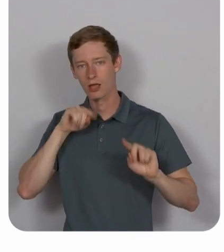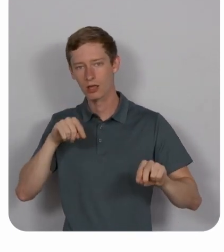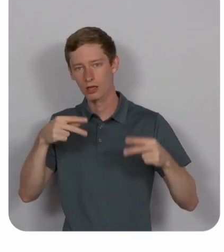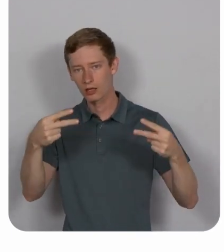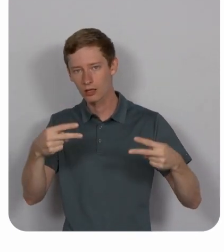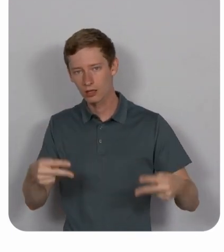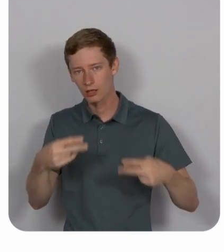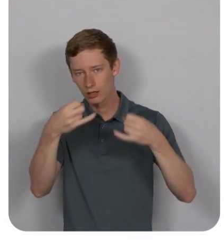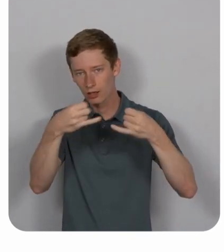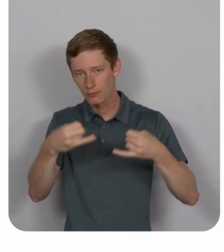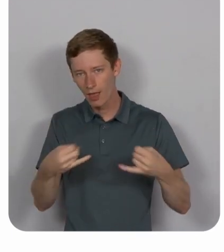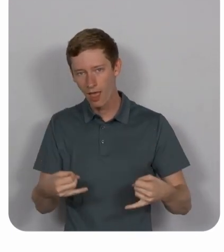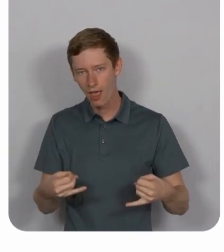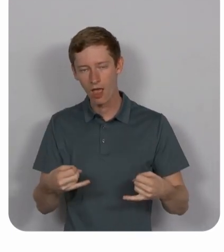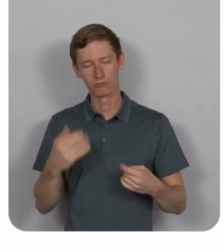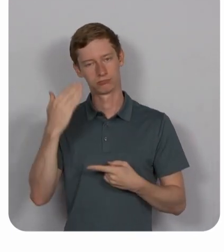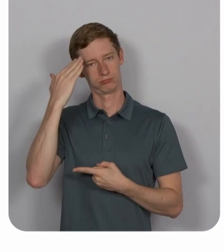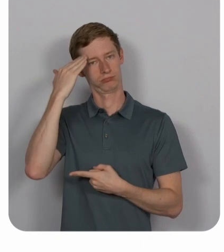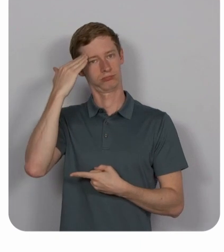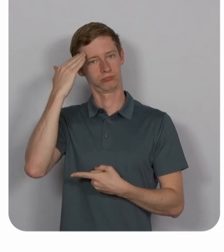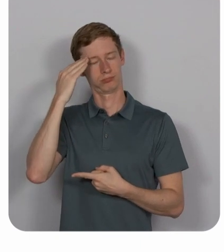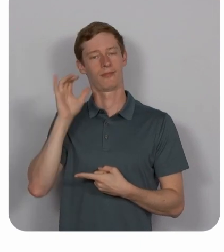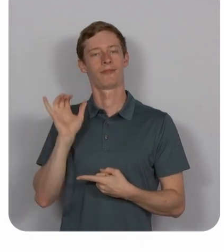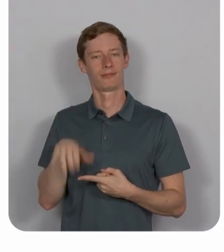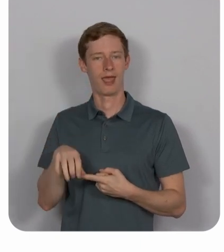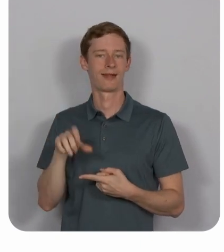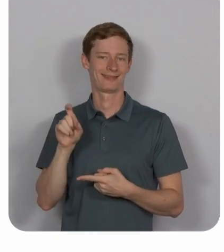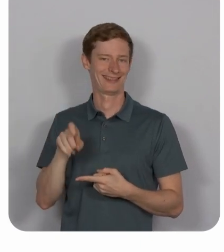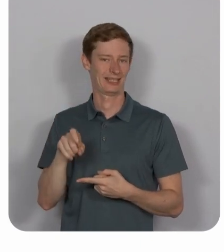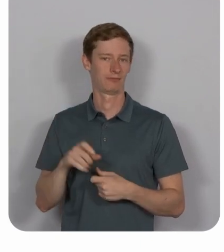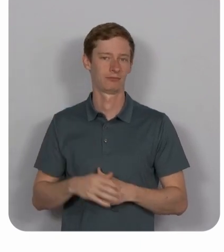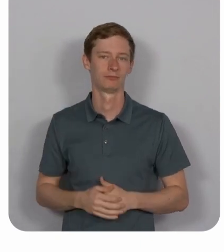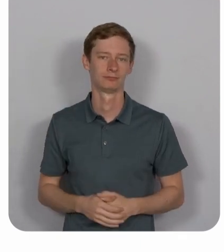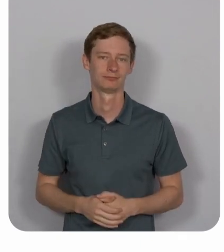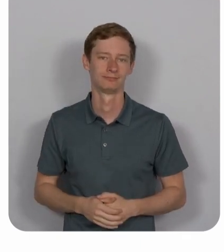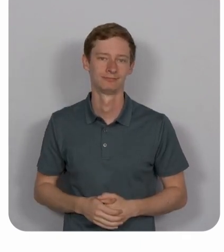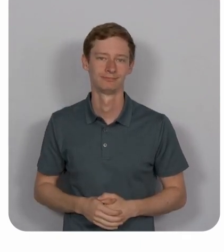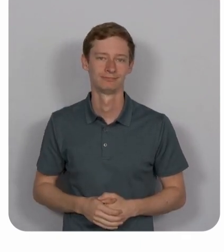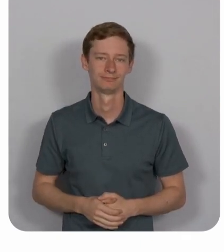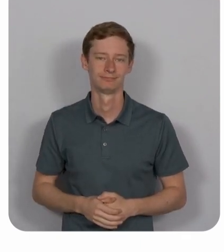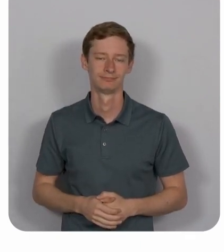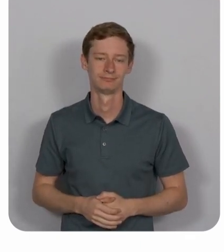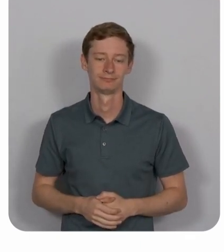and a good knowledge of how to complete that task is what Sidekick needs to make a good decision.